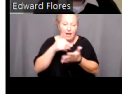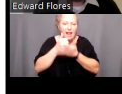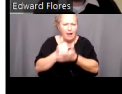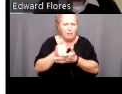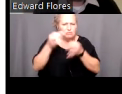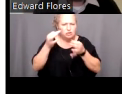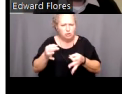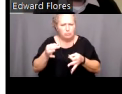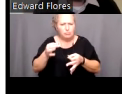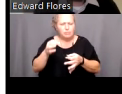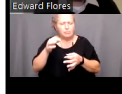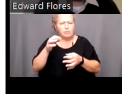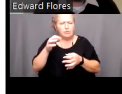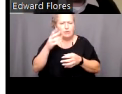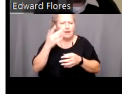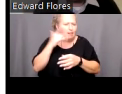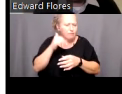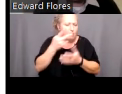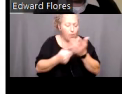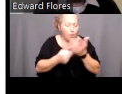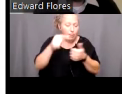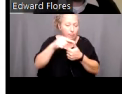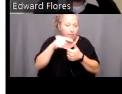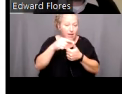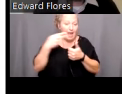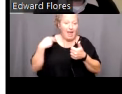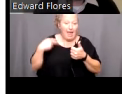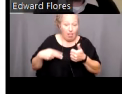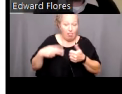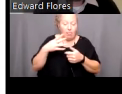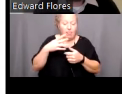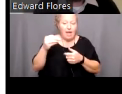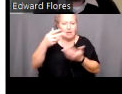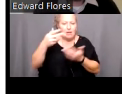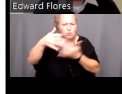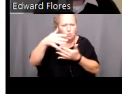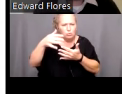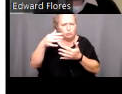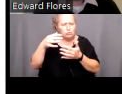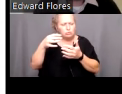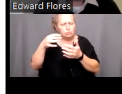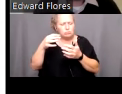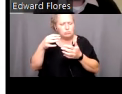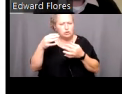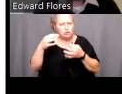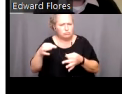This included both health, but also the social determinants of health.